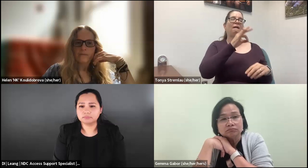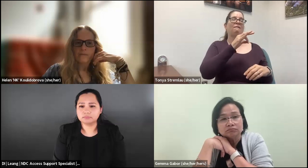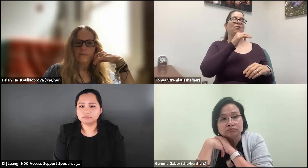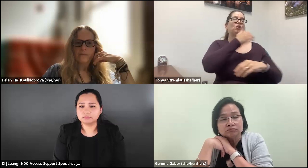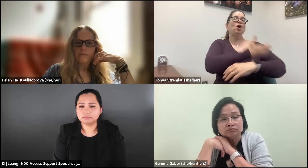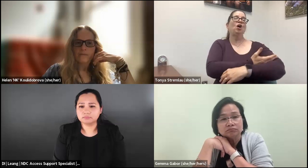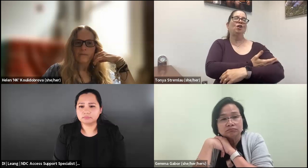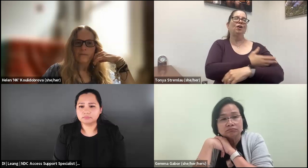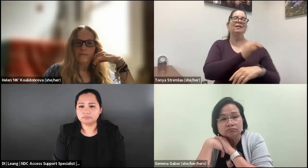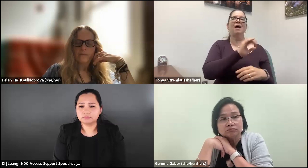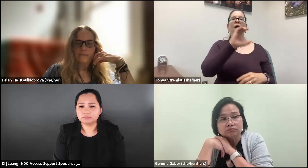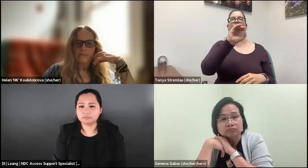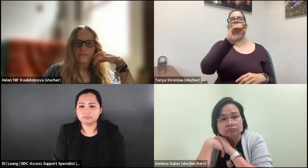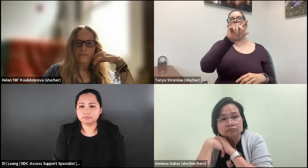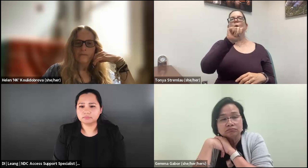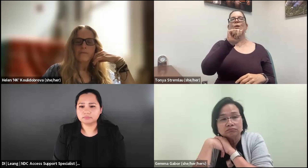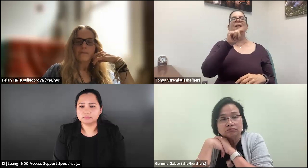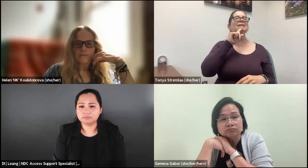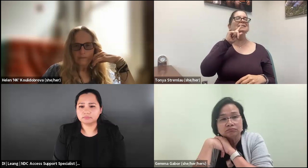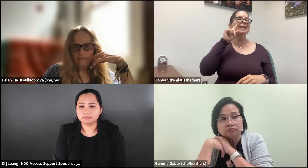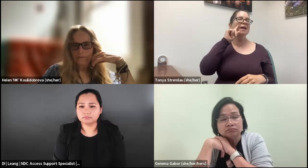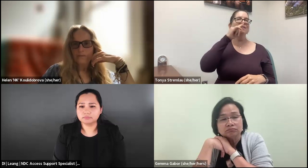so that they're able to see themselves in that story.